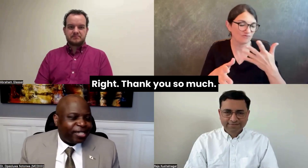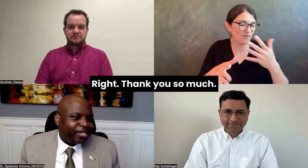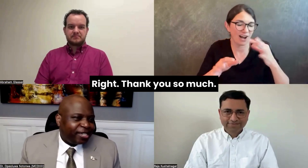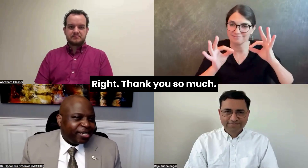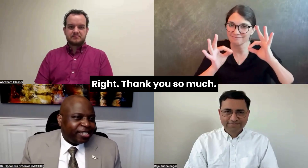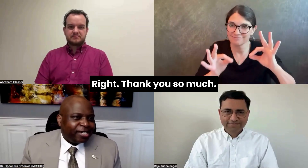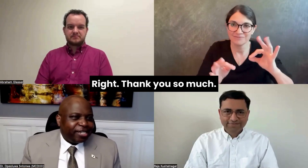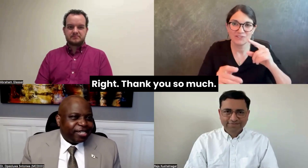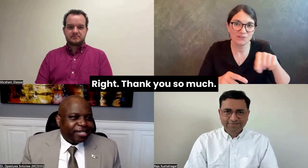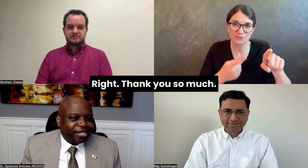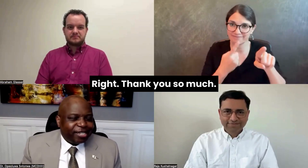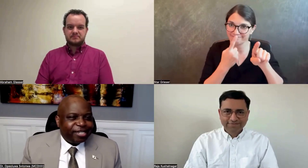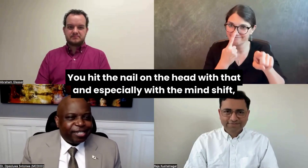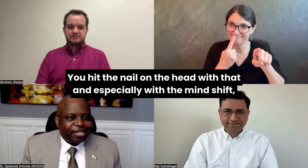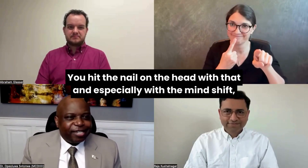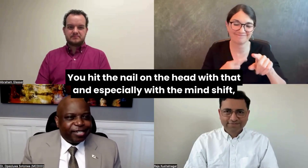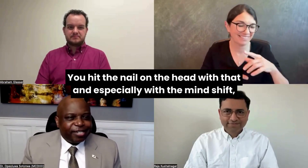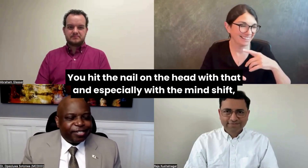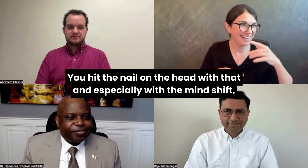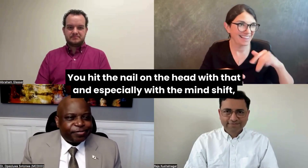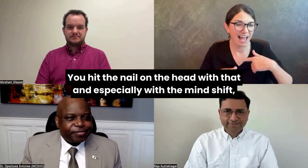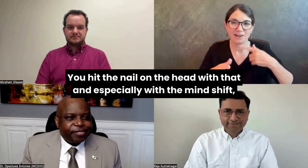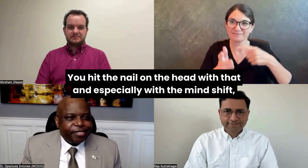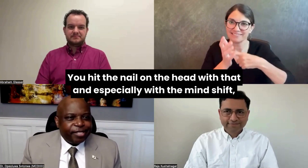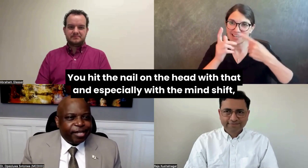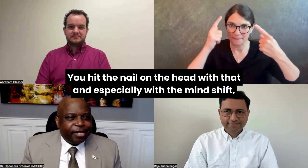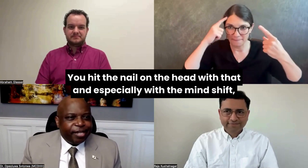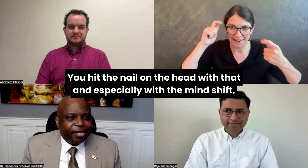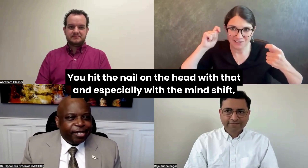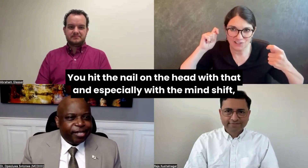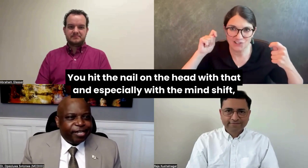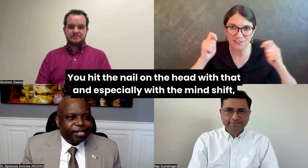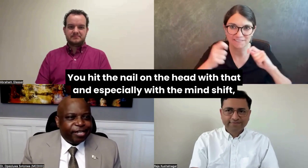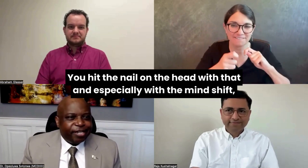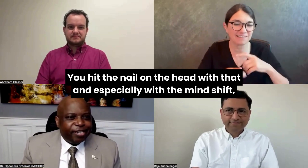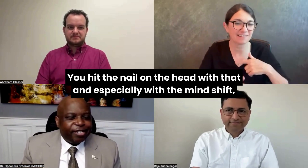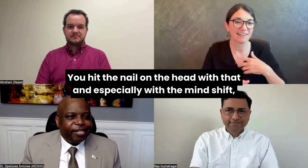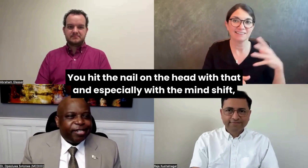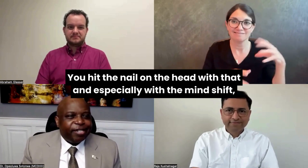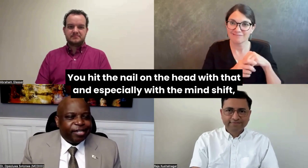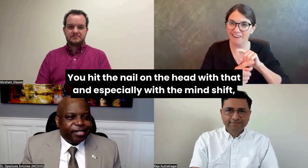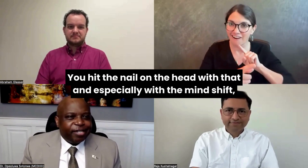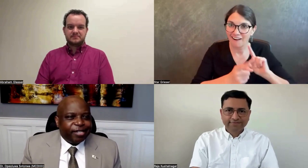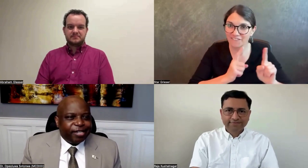You hit the nail on the head with that and especially with the mind shift, having those conversations,